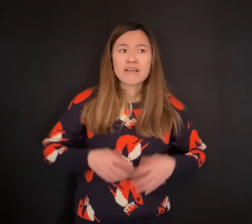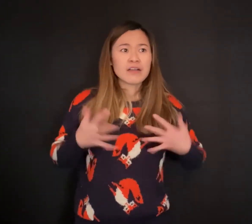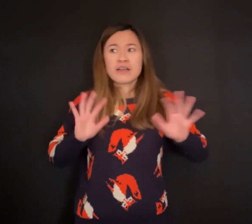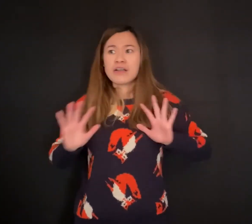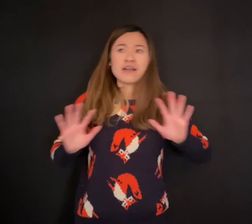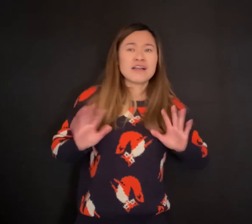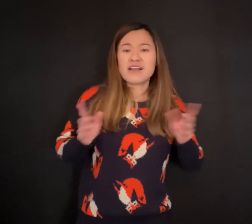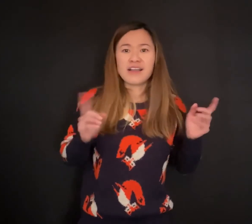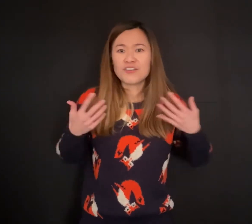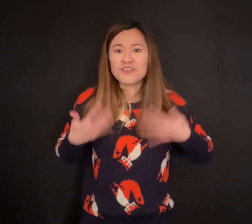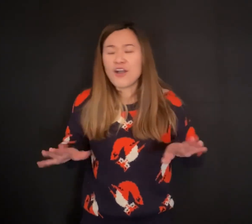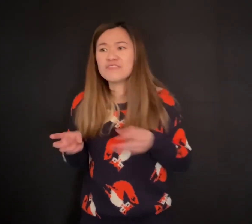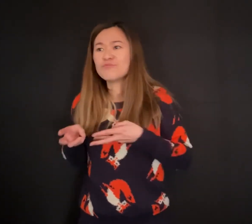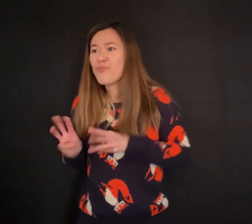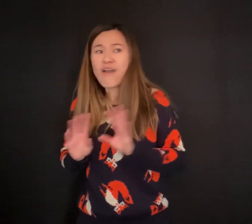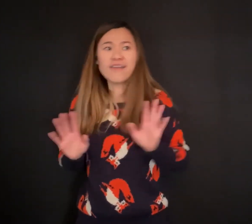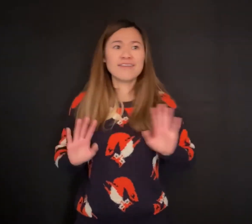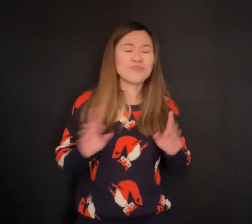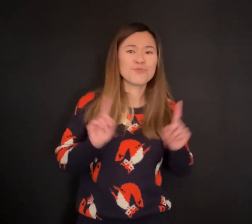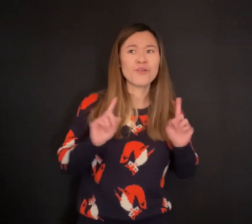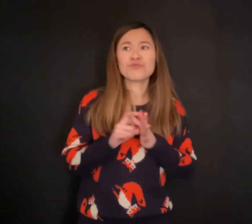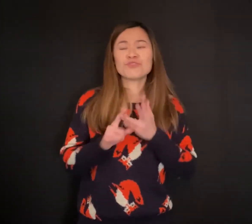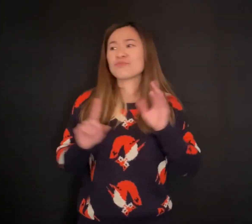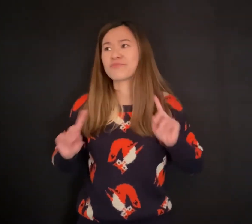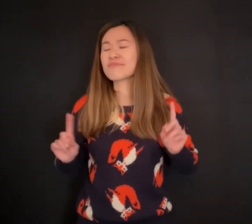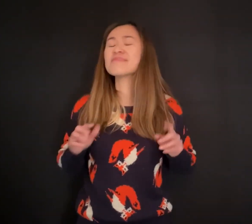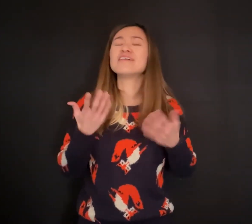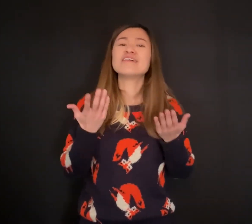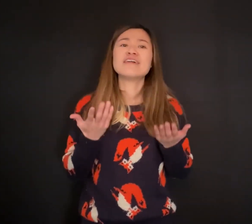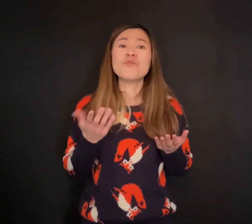and I felt panic and would lose my way or feel uncertain.